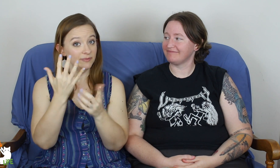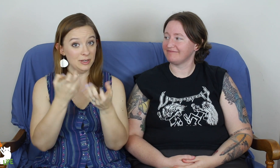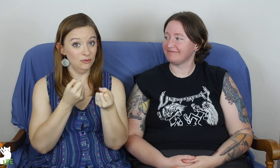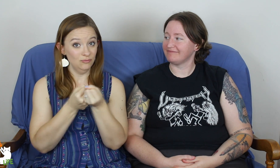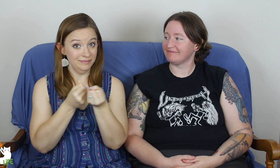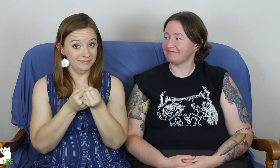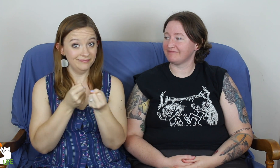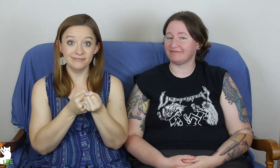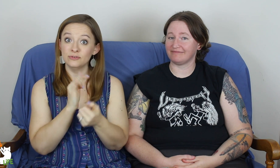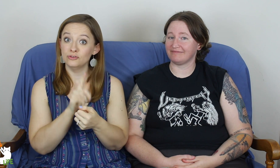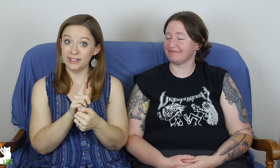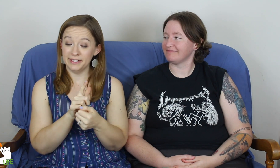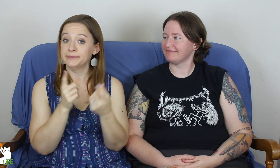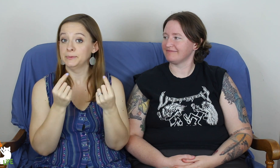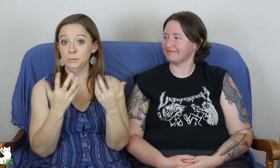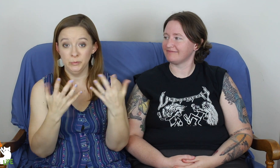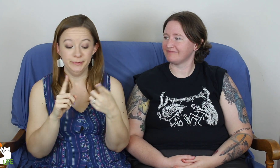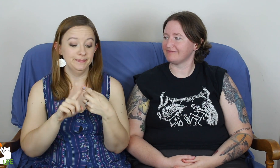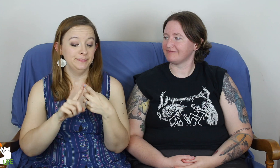If you want to provide support for our channel,